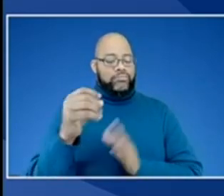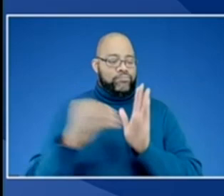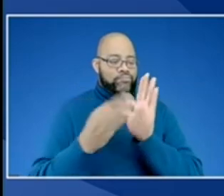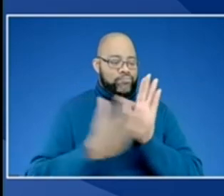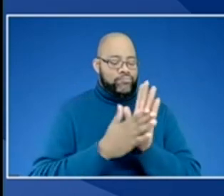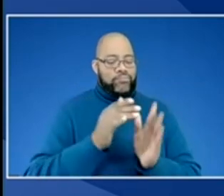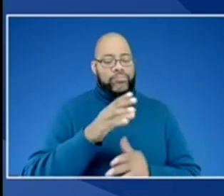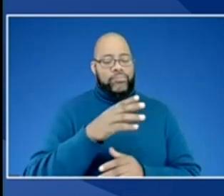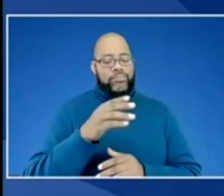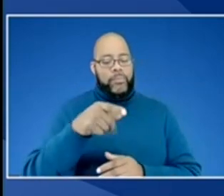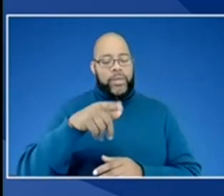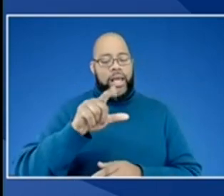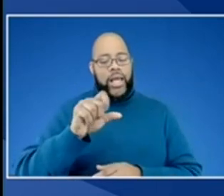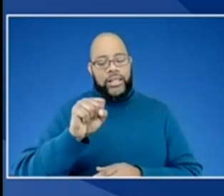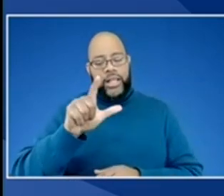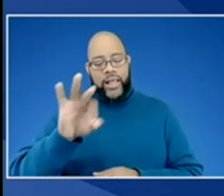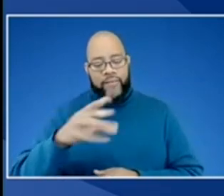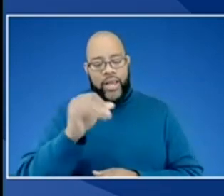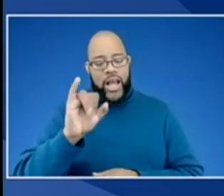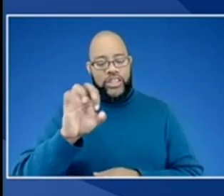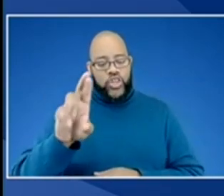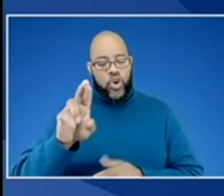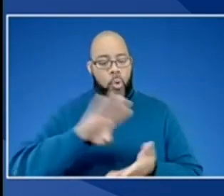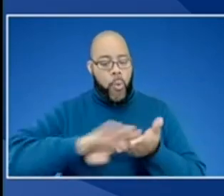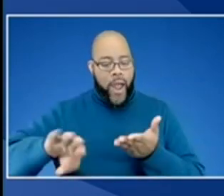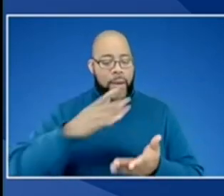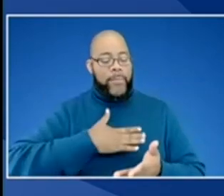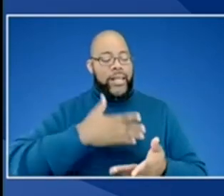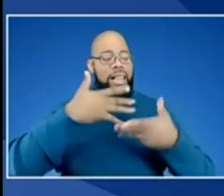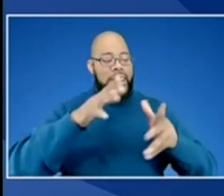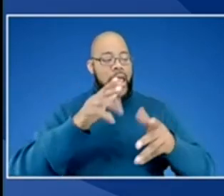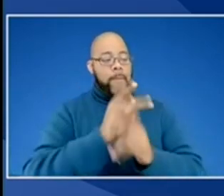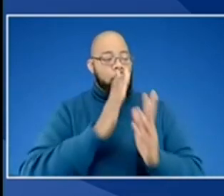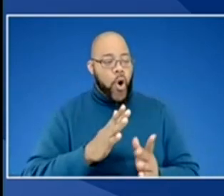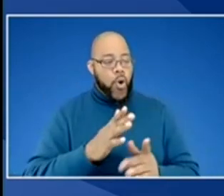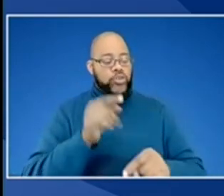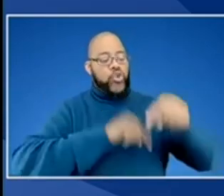Please allow borrowers to retroactively buy back this time.